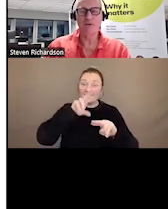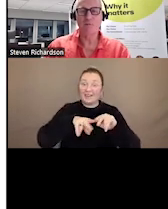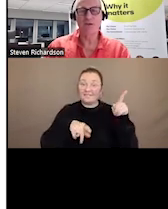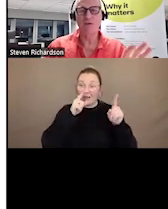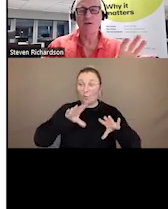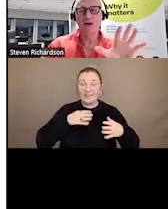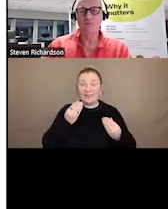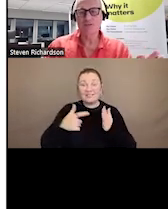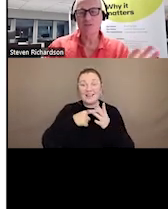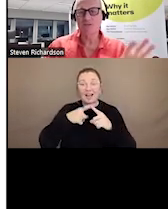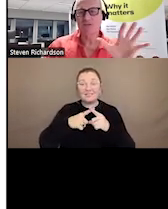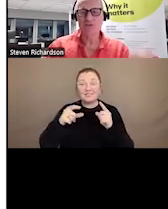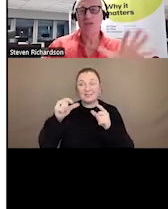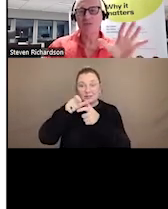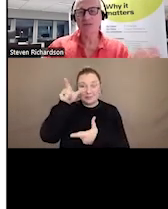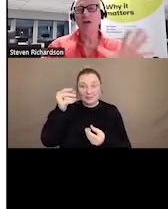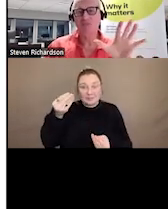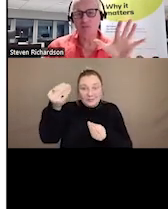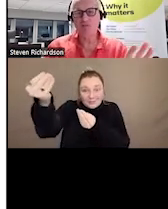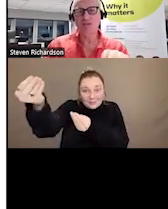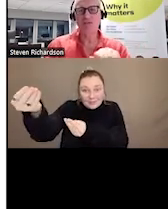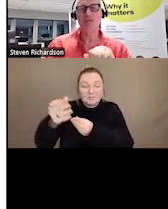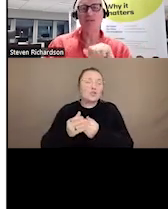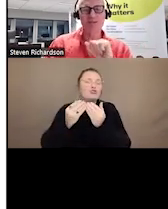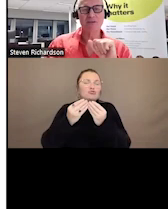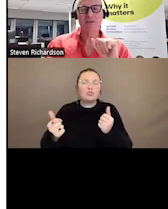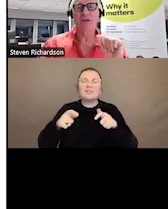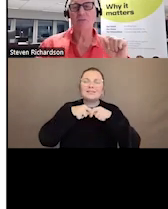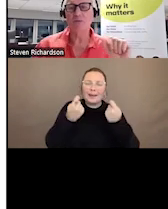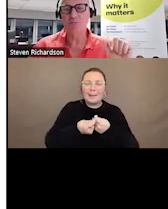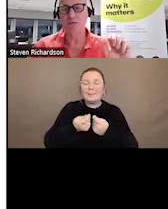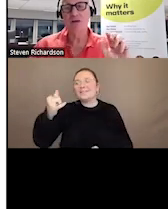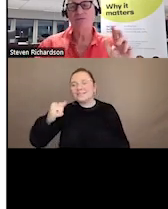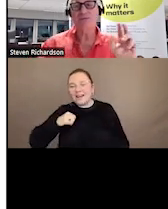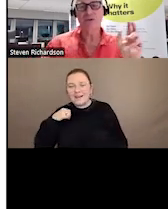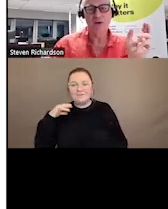help with that. The resources, team staff, volunteers as needed as appropriate. That is a